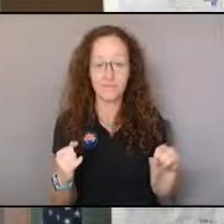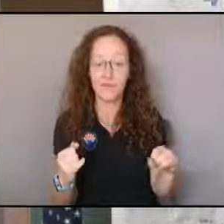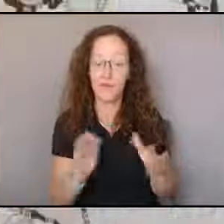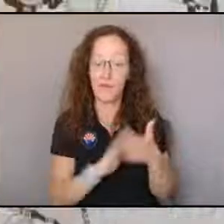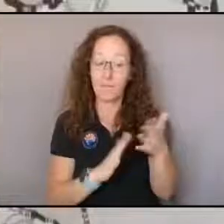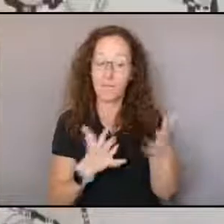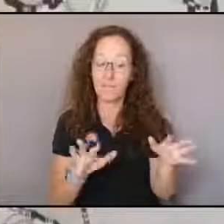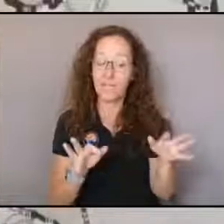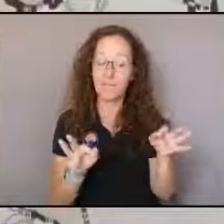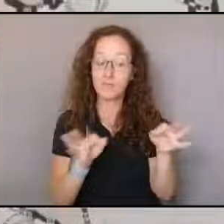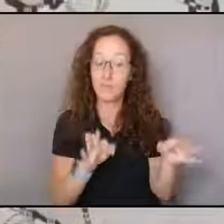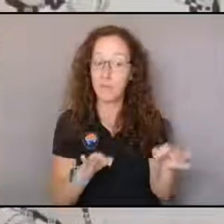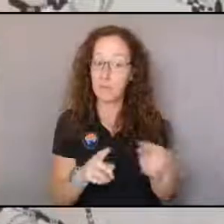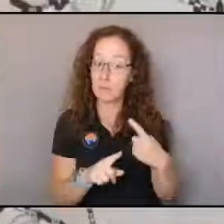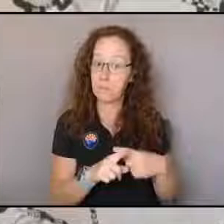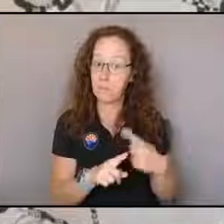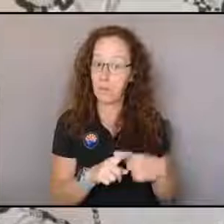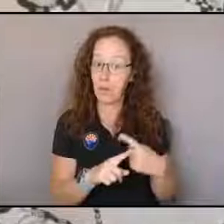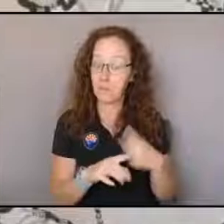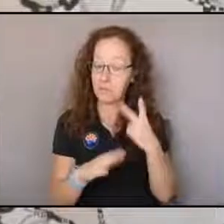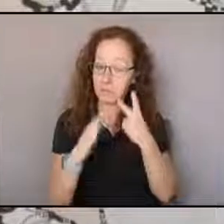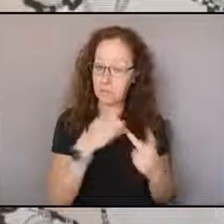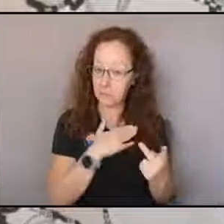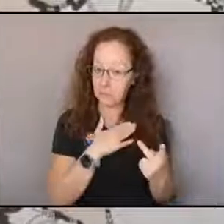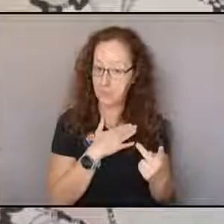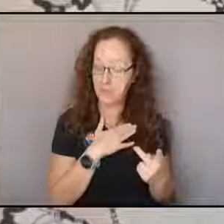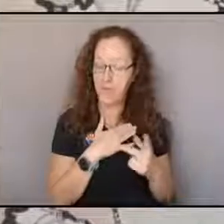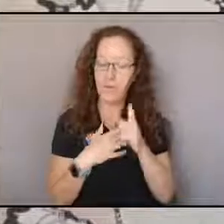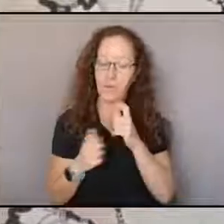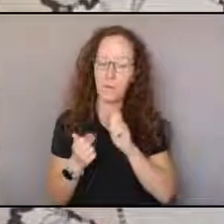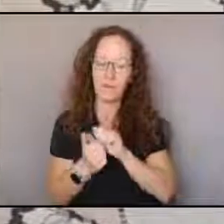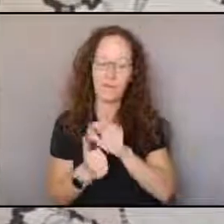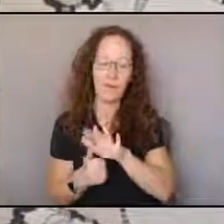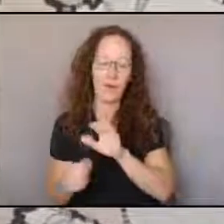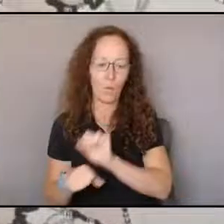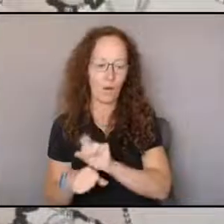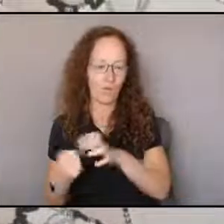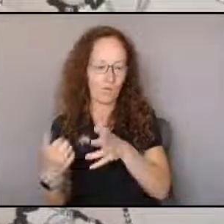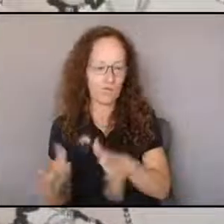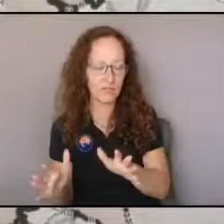ARE LOOKING PRETTY PROMISING IN TERMS OF THEIR WORK UP THERE.